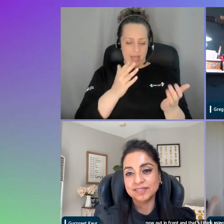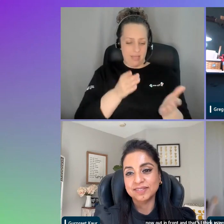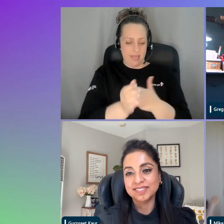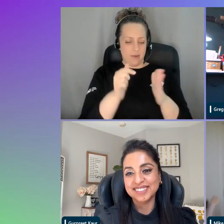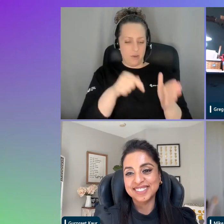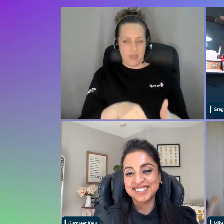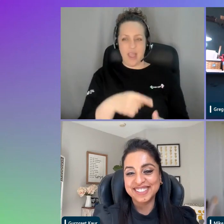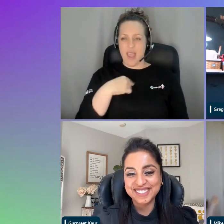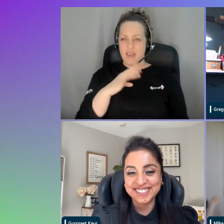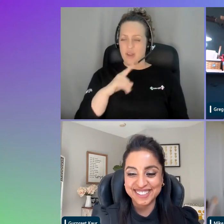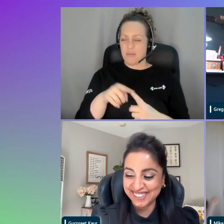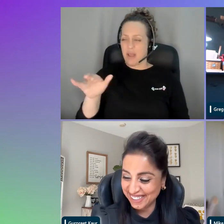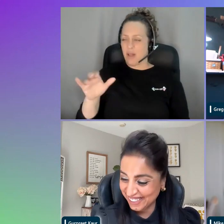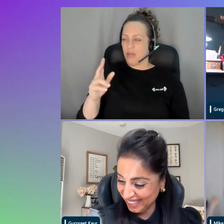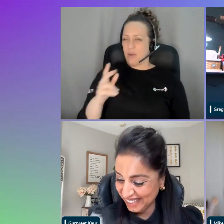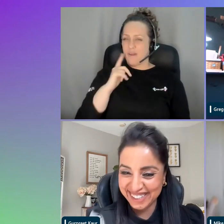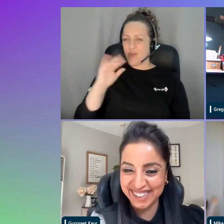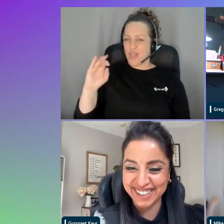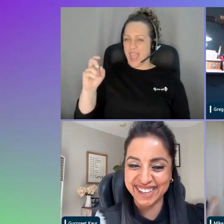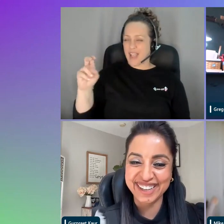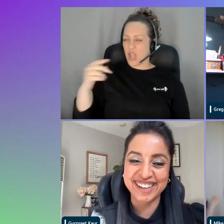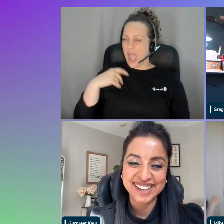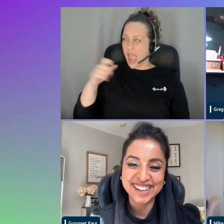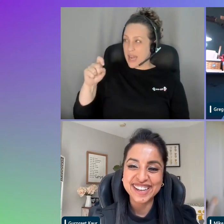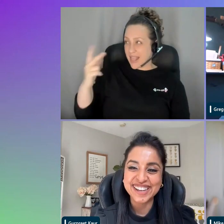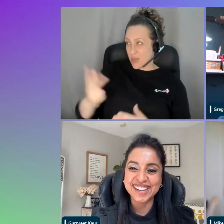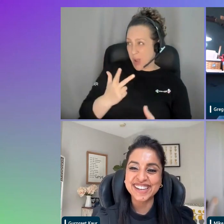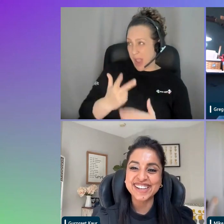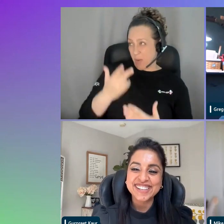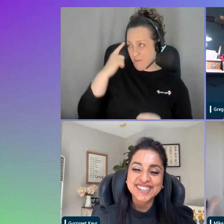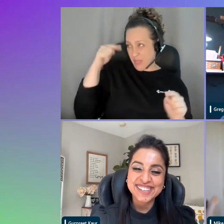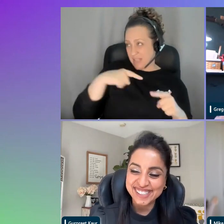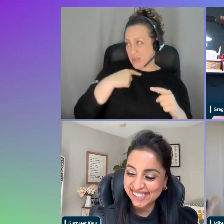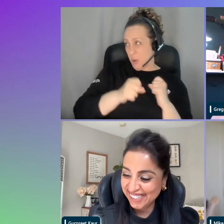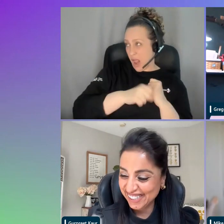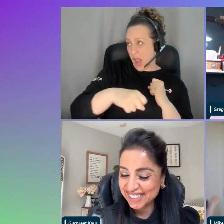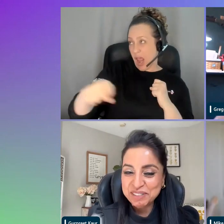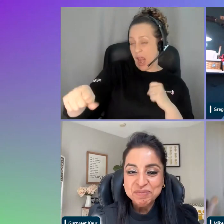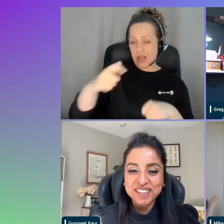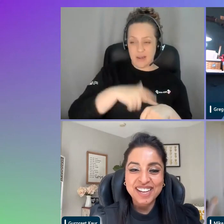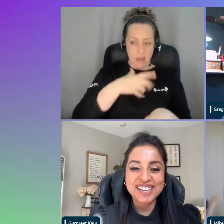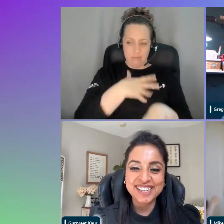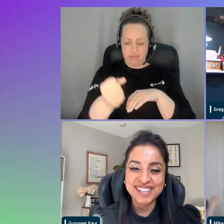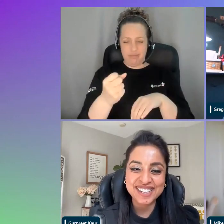three hours for this session from the con controllers, I wasn't going to get three hours. And time has flown by. Um and,